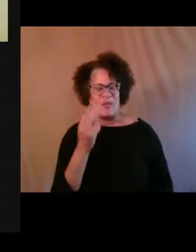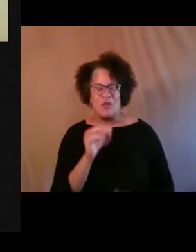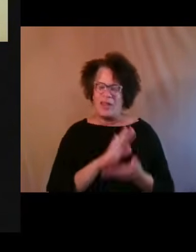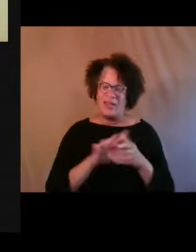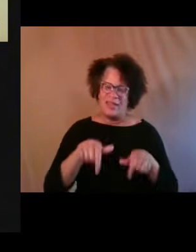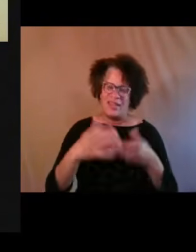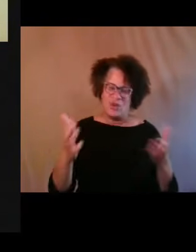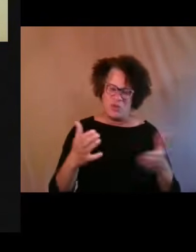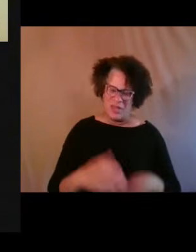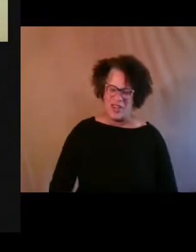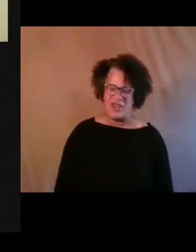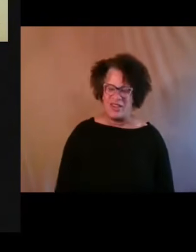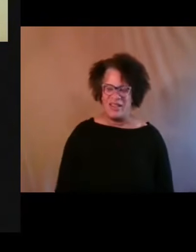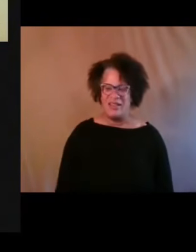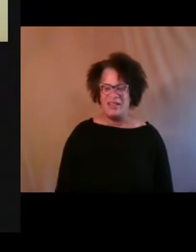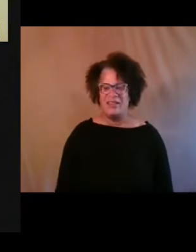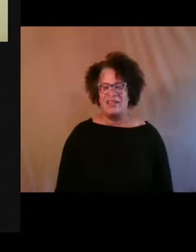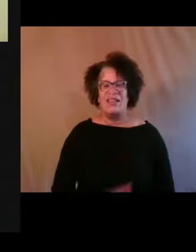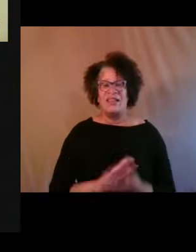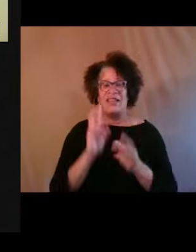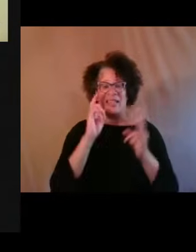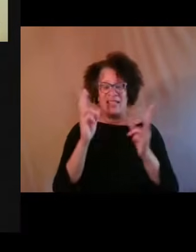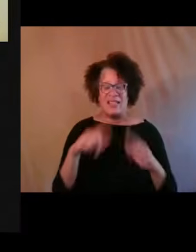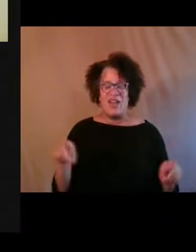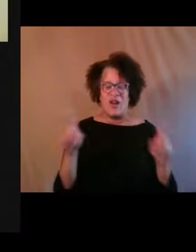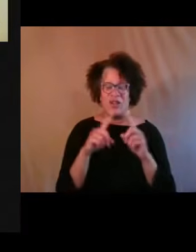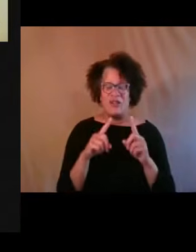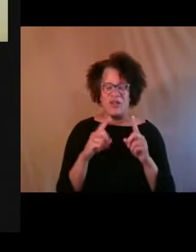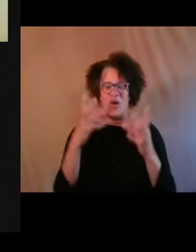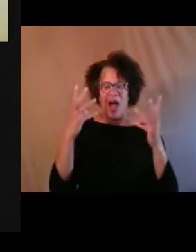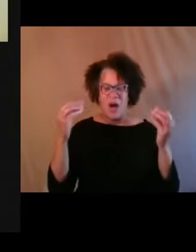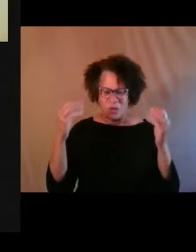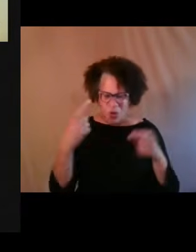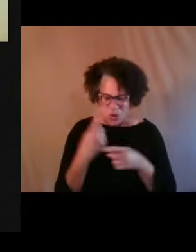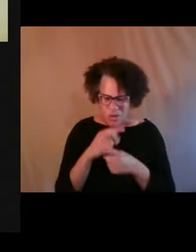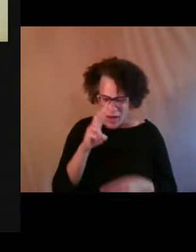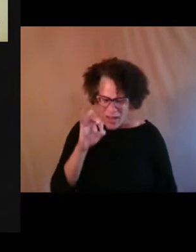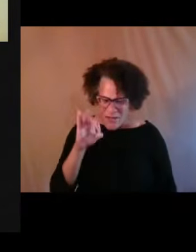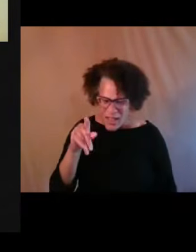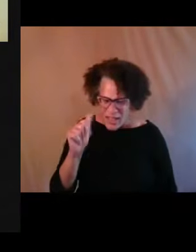And it's wonderful to see you seated outdoors, Vilissa. Yes.